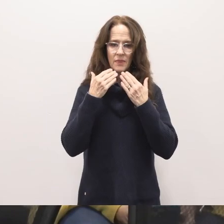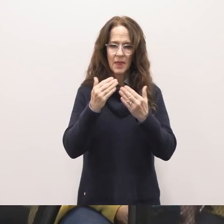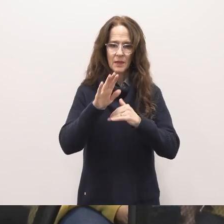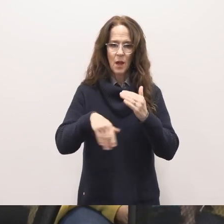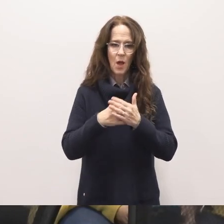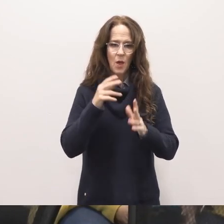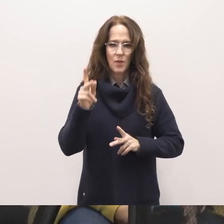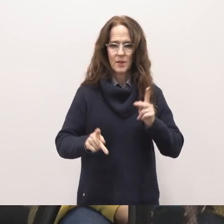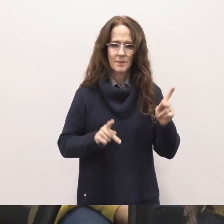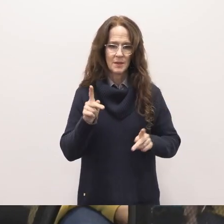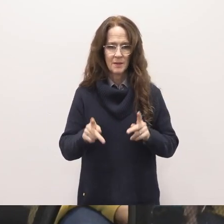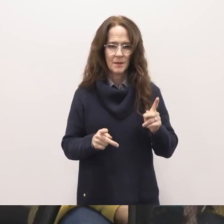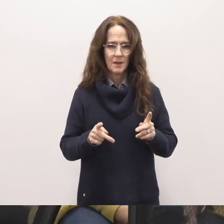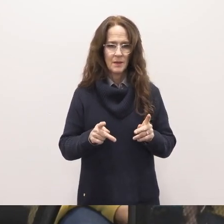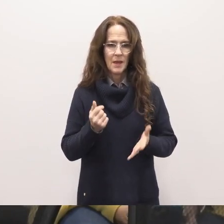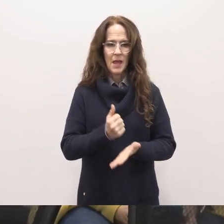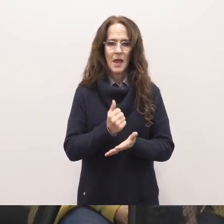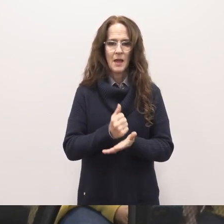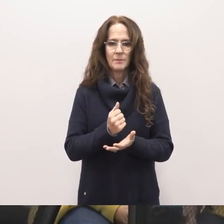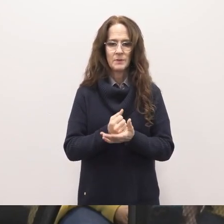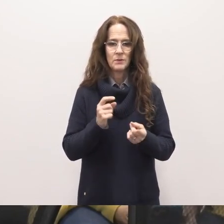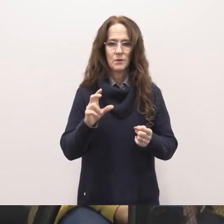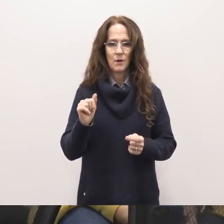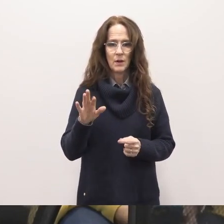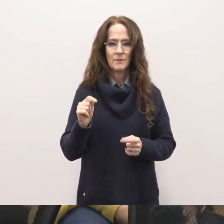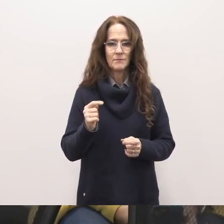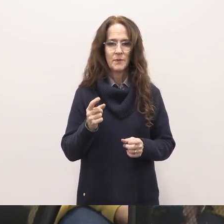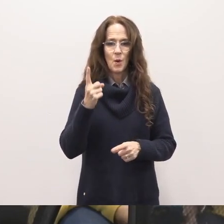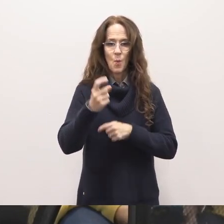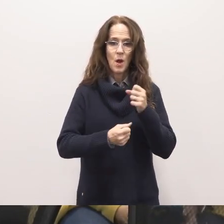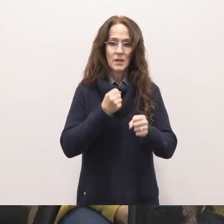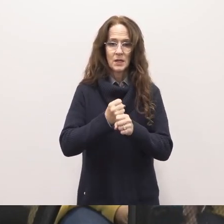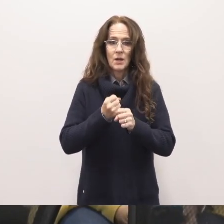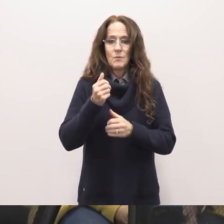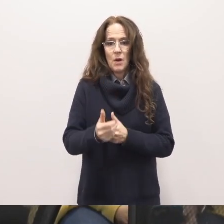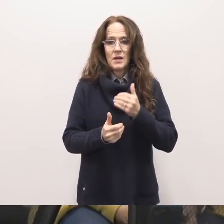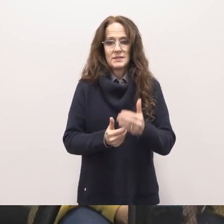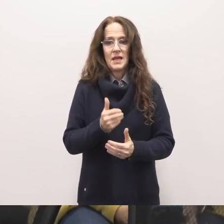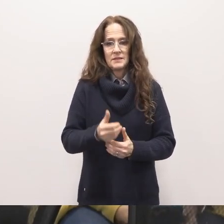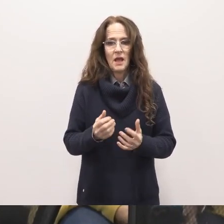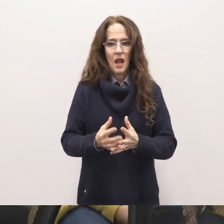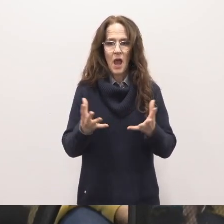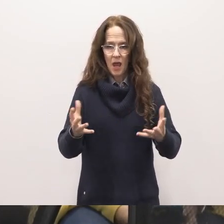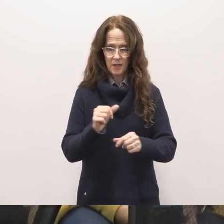who have helped us during the audit. This is a year-long process. It really is. It's a lot of work on the part of your team.